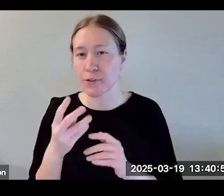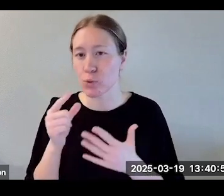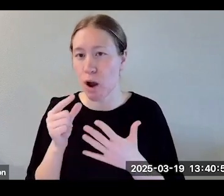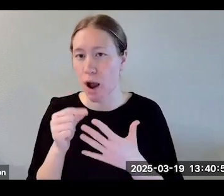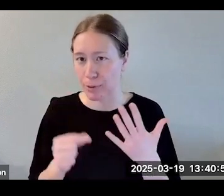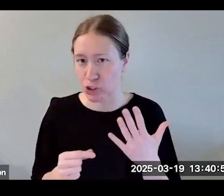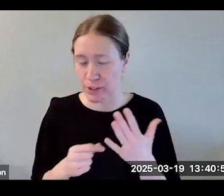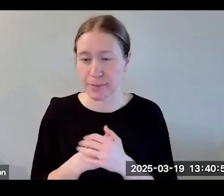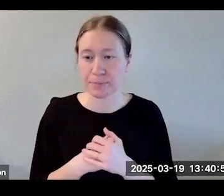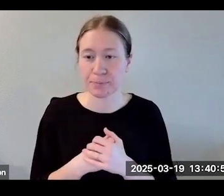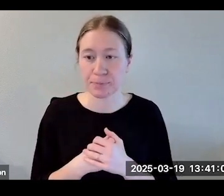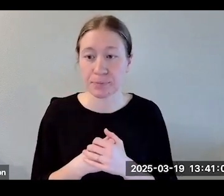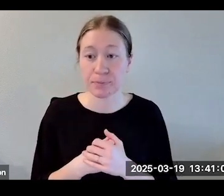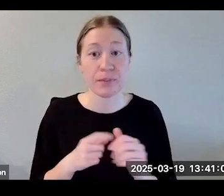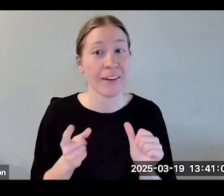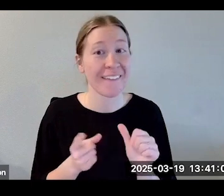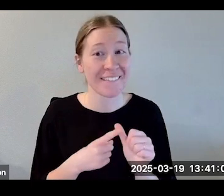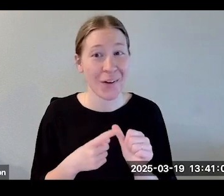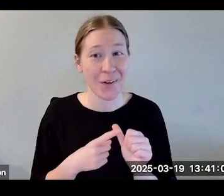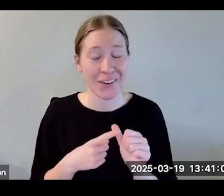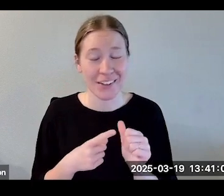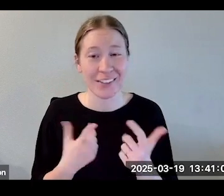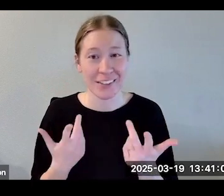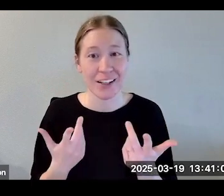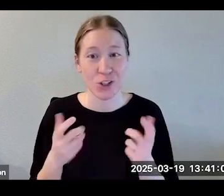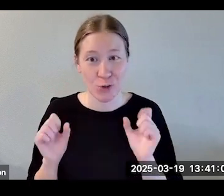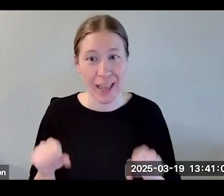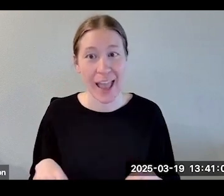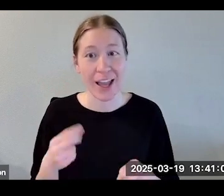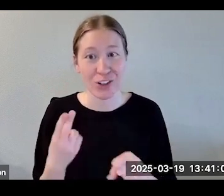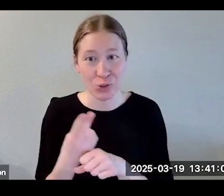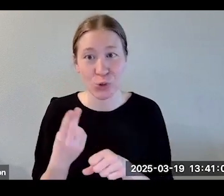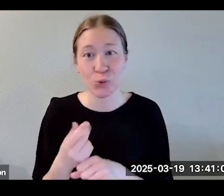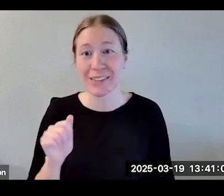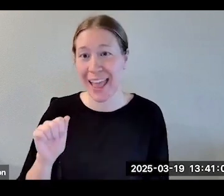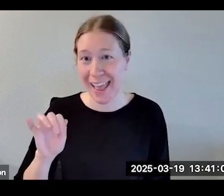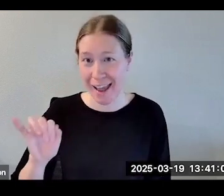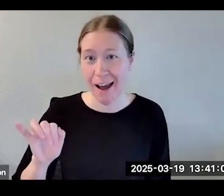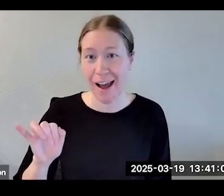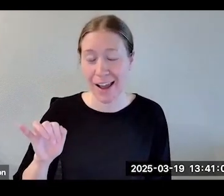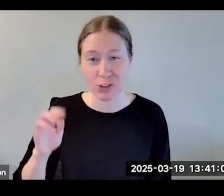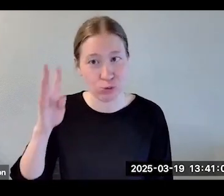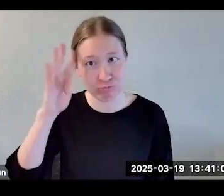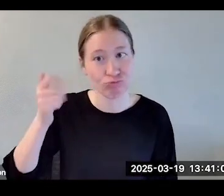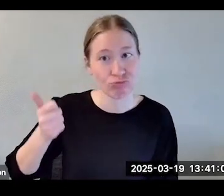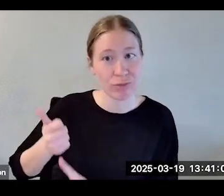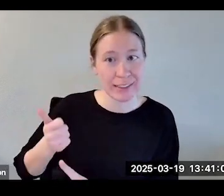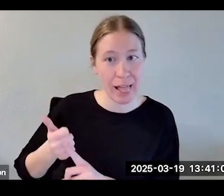Firstly, there's actually a way to use generative AI to generate automatic alt text.